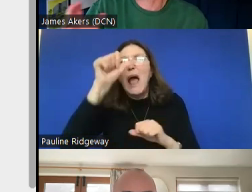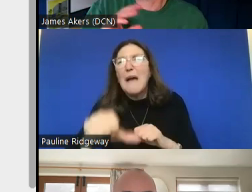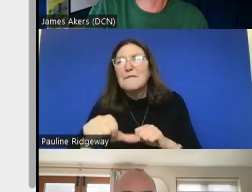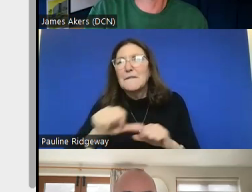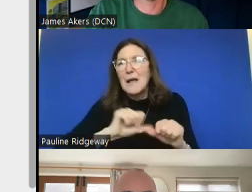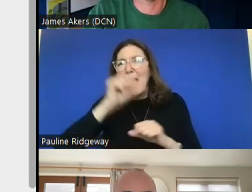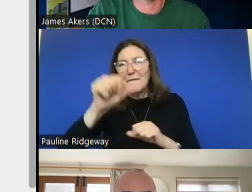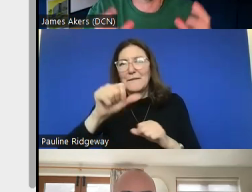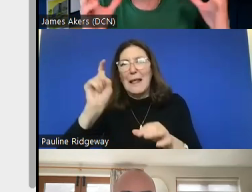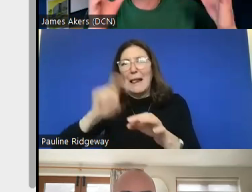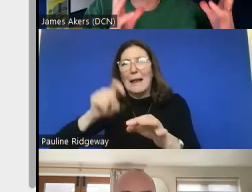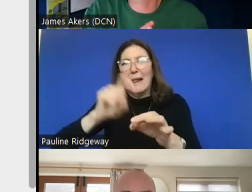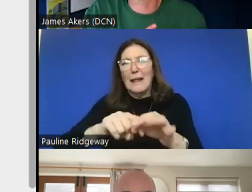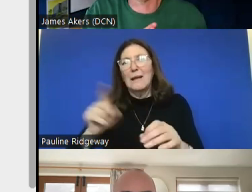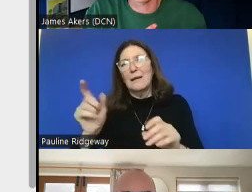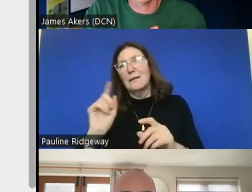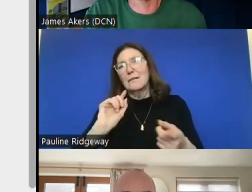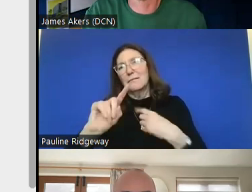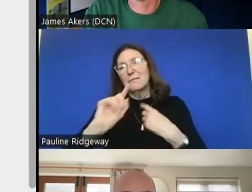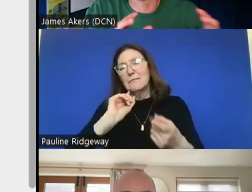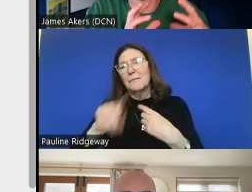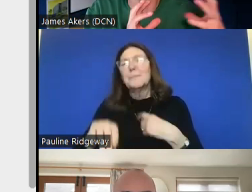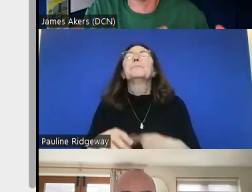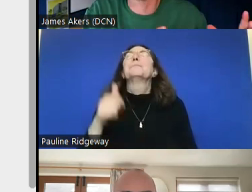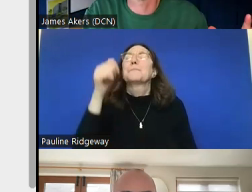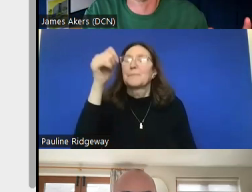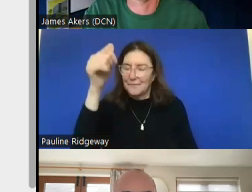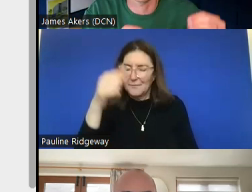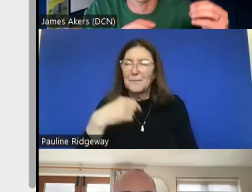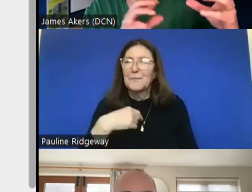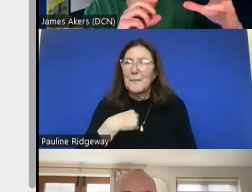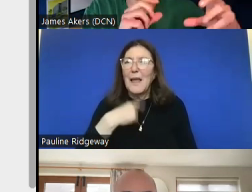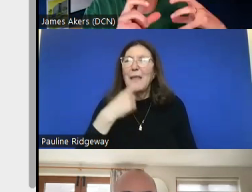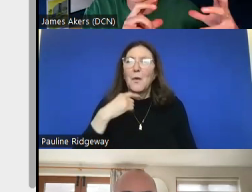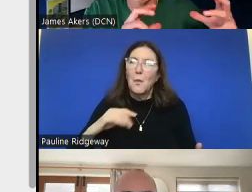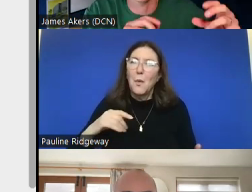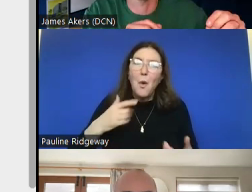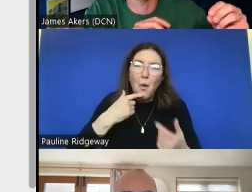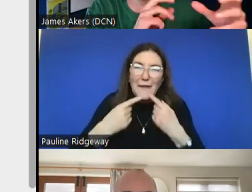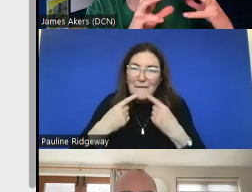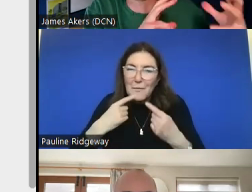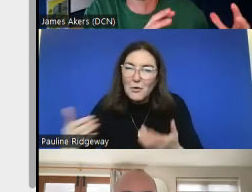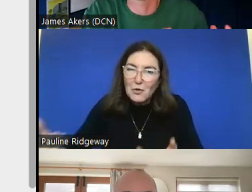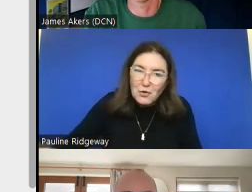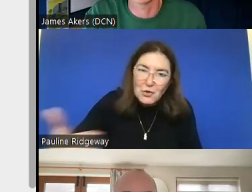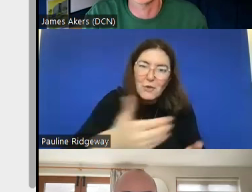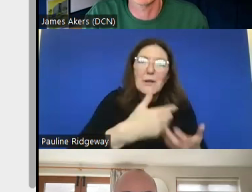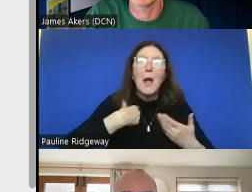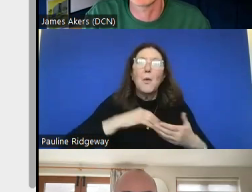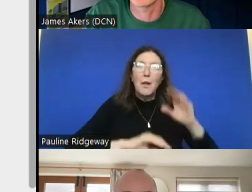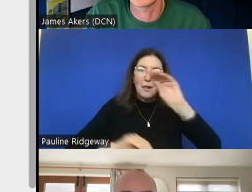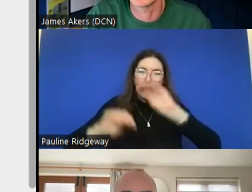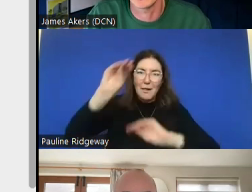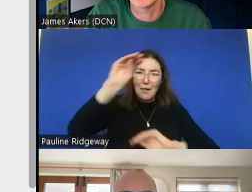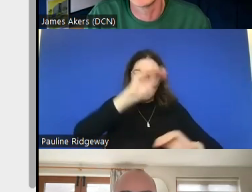What I'll do is I will take all this away, and the resource I'll create, and the email I'll send you will answer some of the ones that we've not got to today.